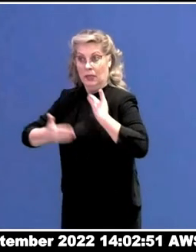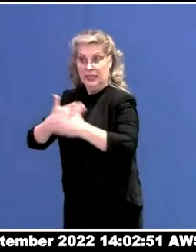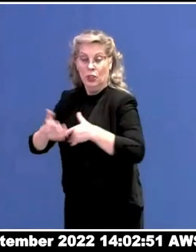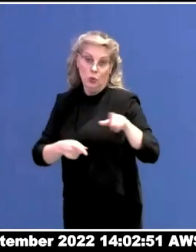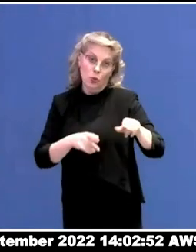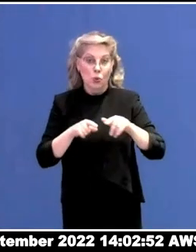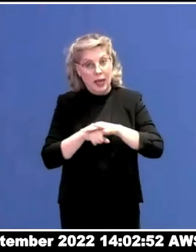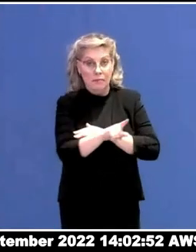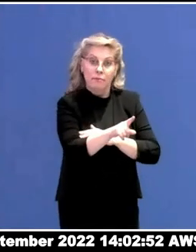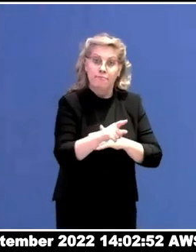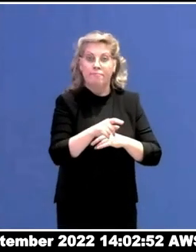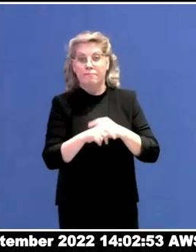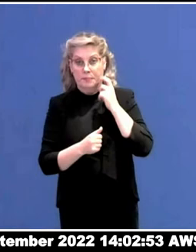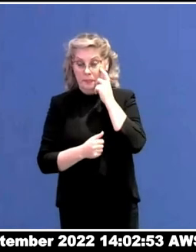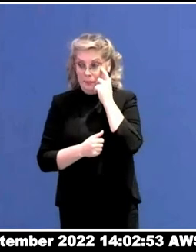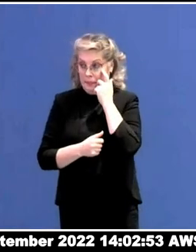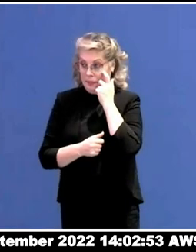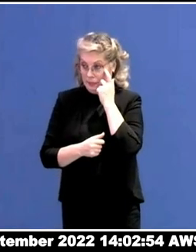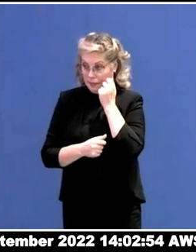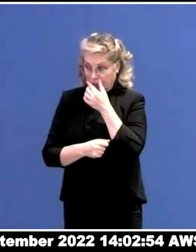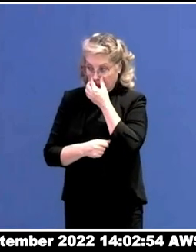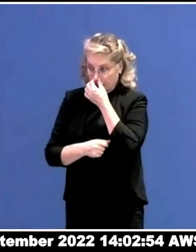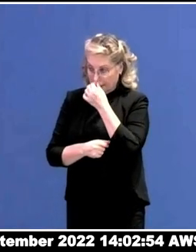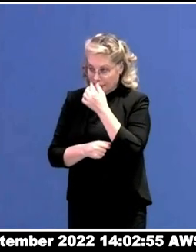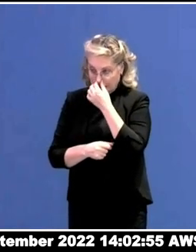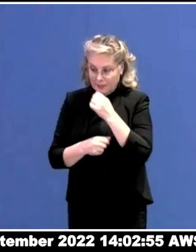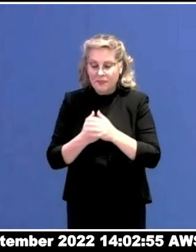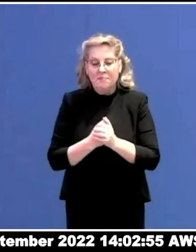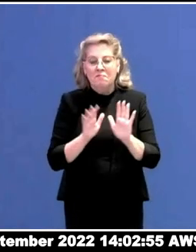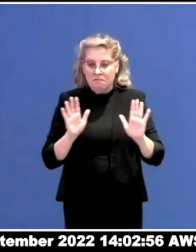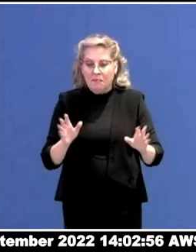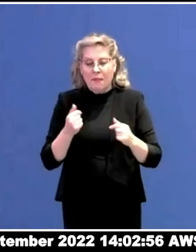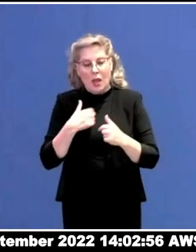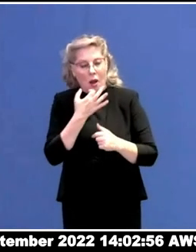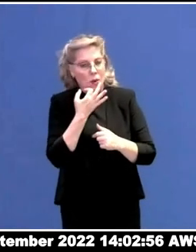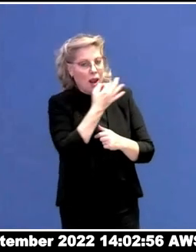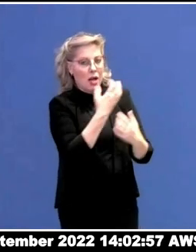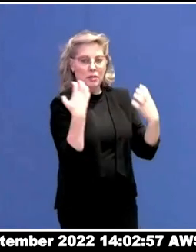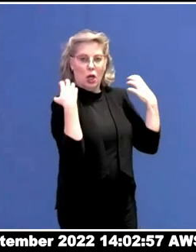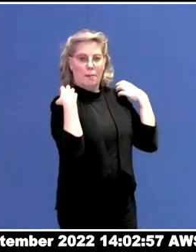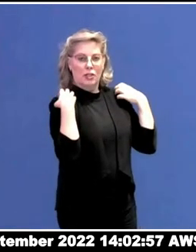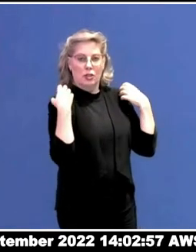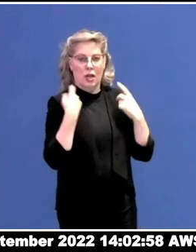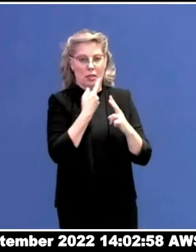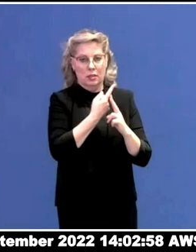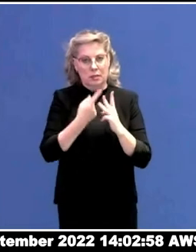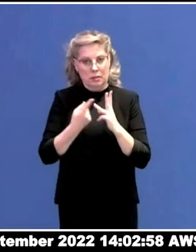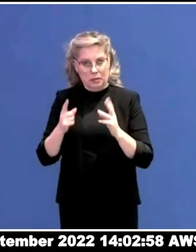Yes, what I might do now is ask the Commissioners if they have any questions for you, and I shall commence with Commissioner Mason.